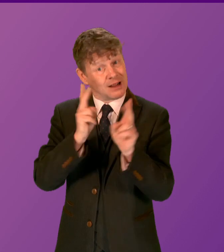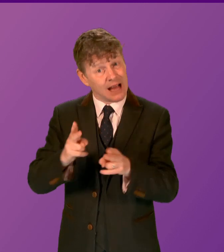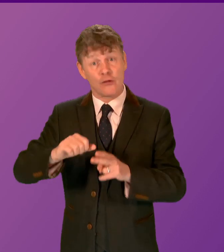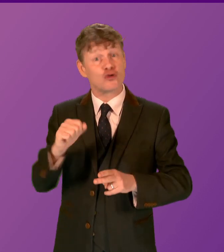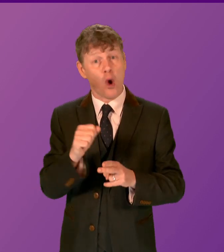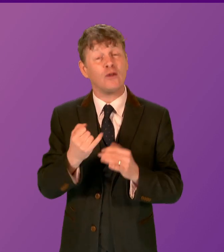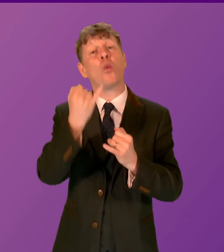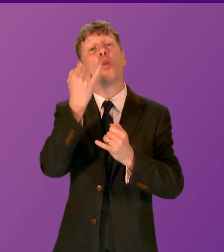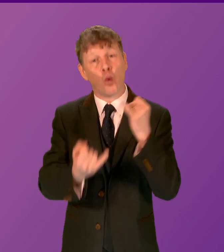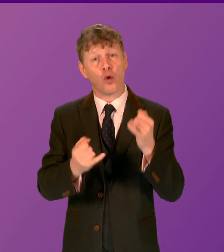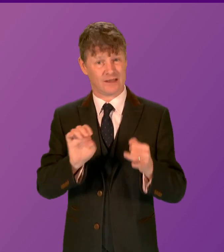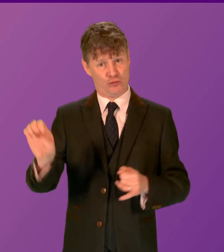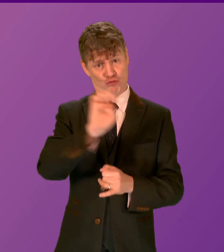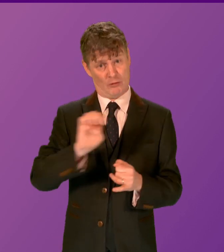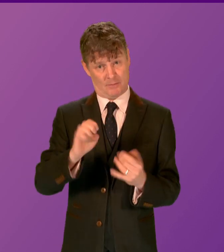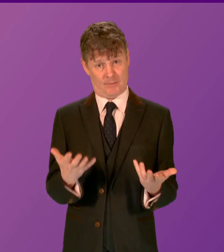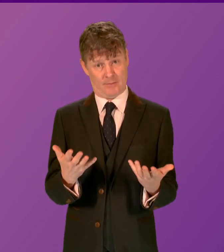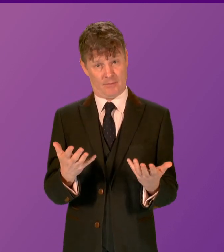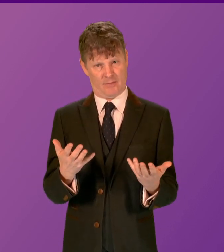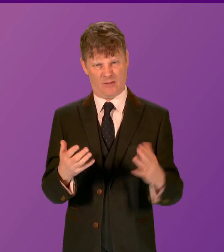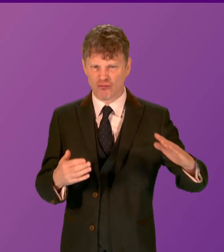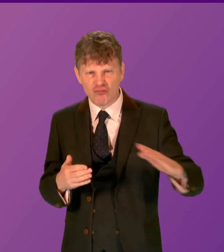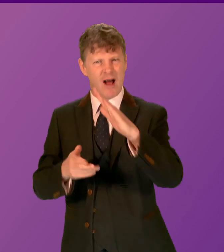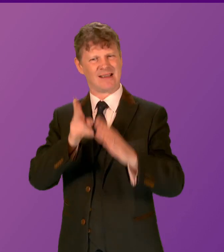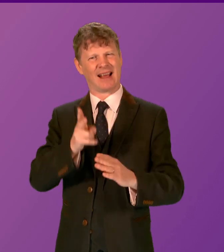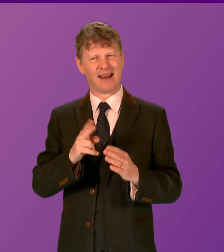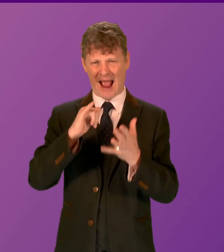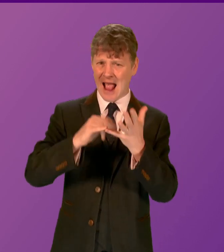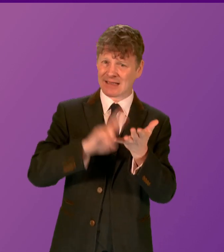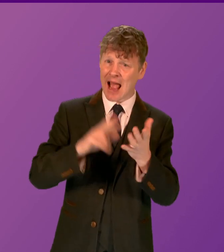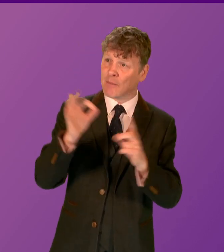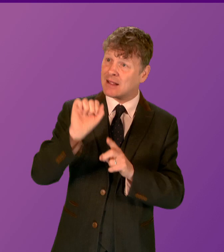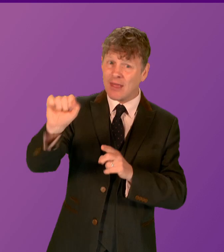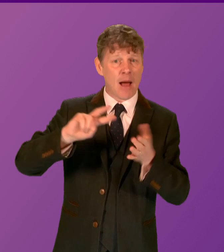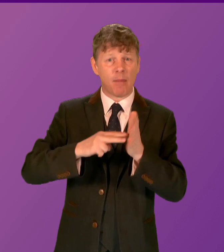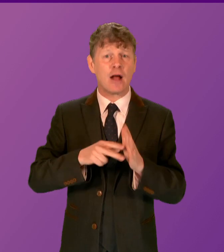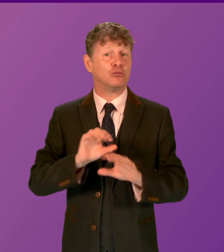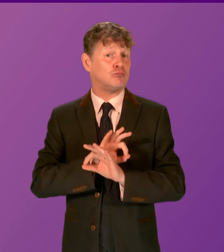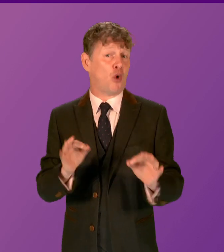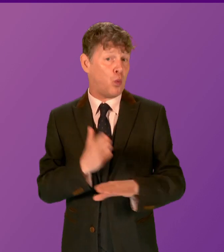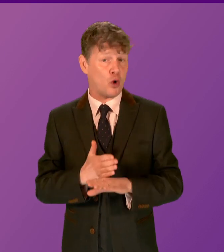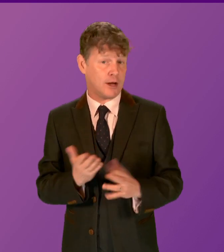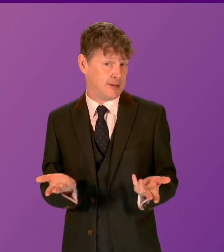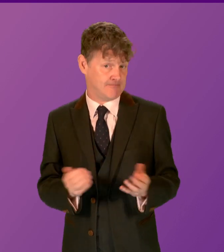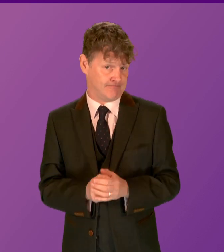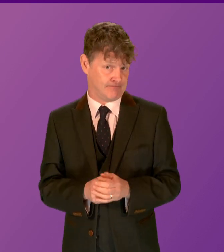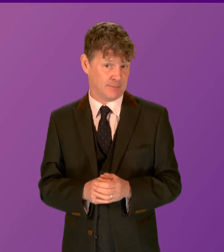and the number is on the rise again. The Scottish National Party’s plan is not working, and the SNP seems to be repeating